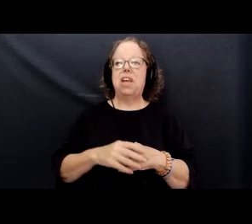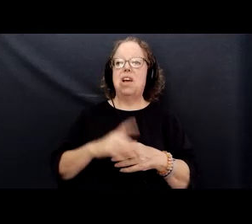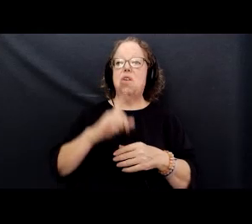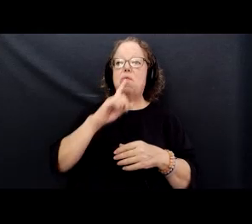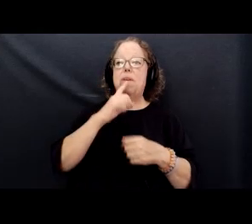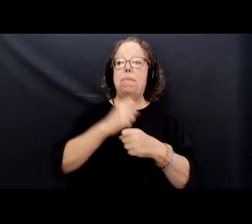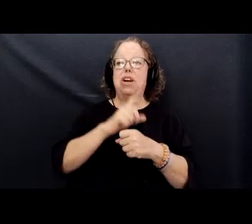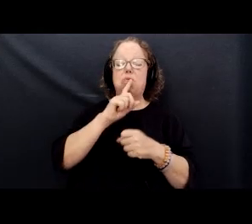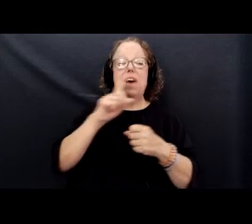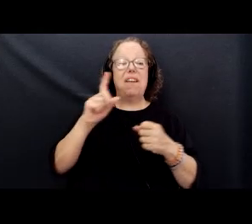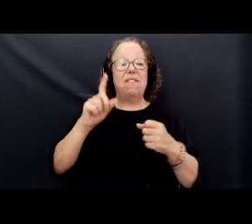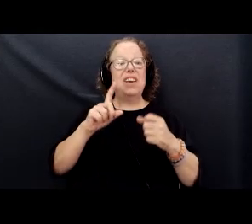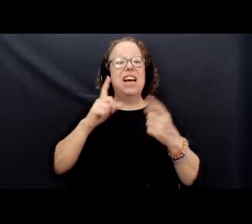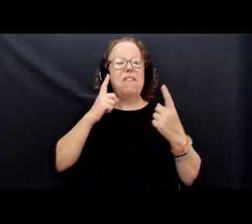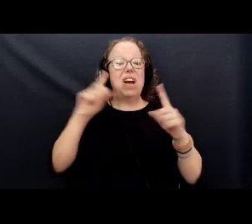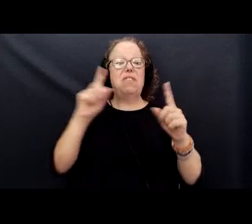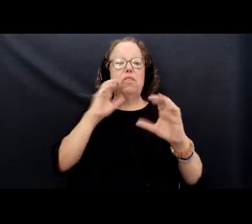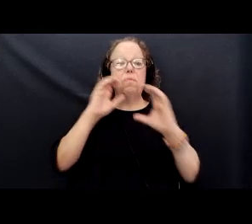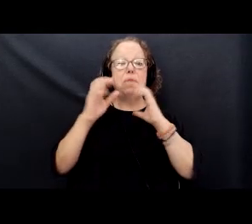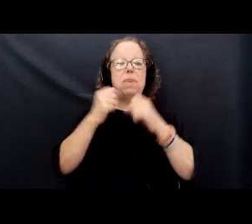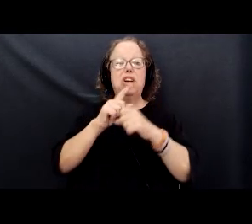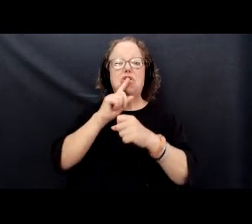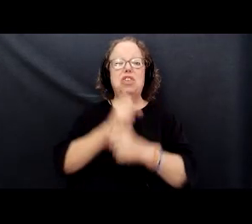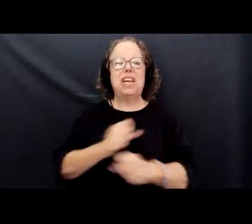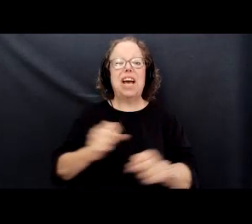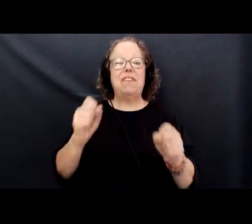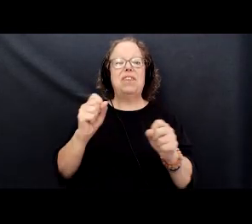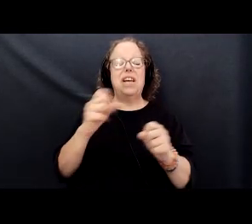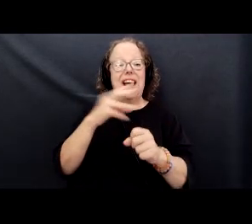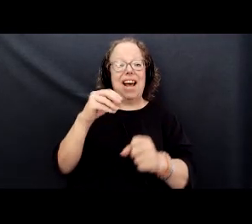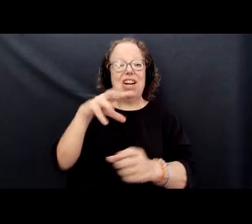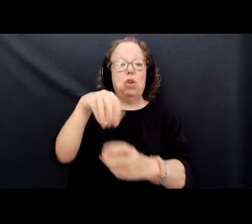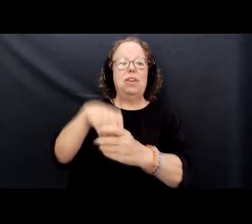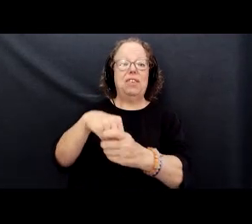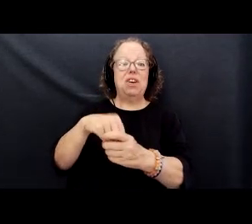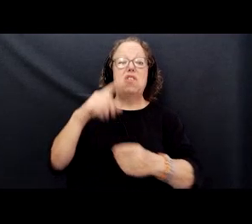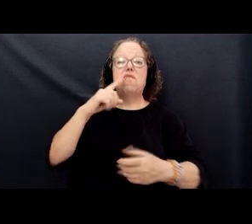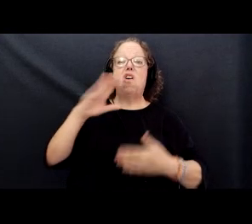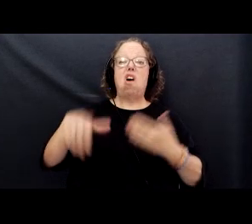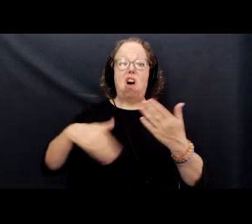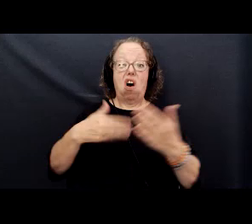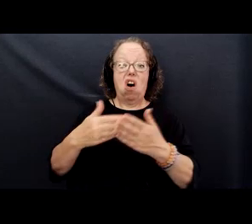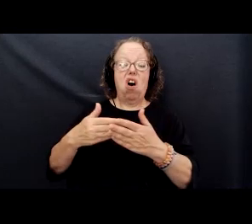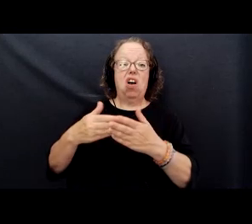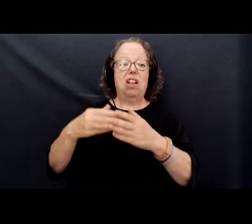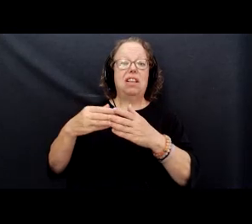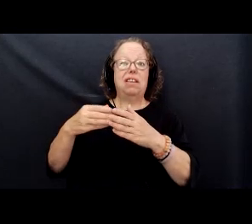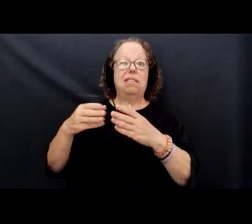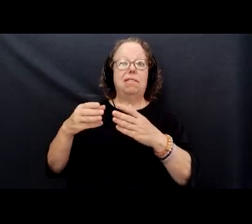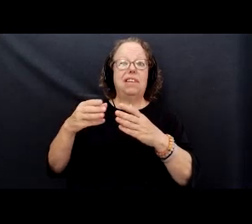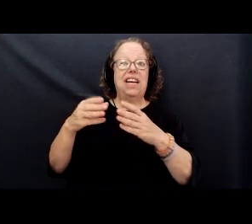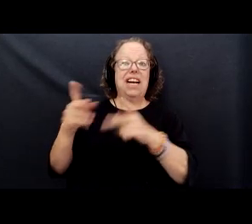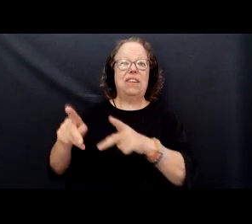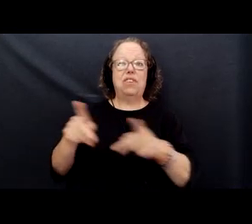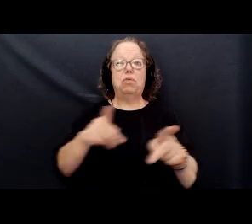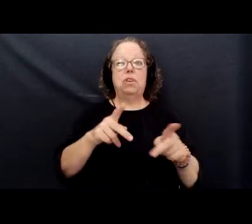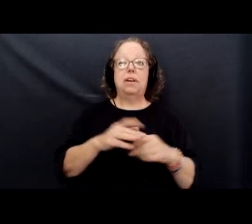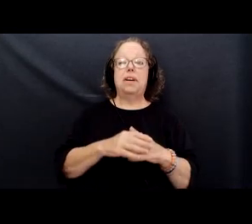communication ensuring safety and inclusivity for all individuals. All right. So, let's explore some